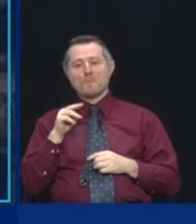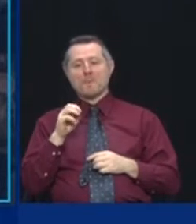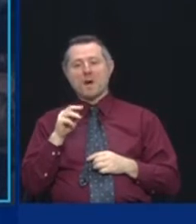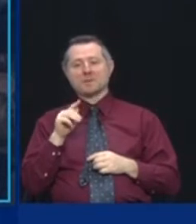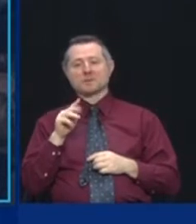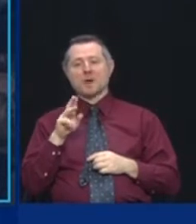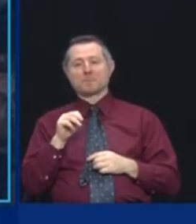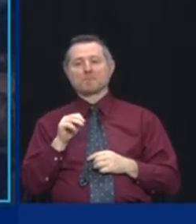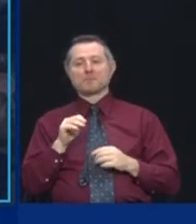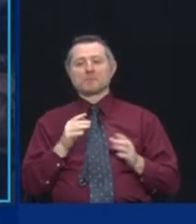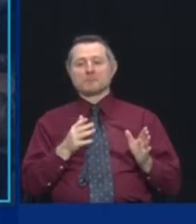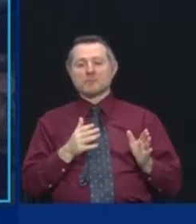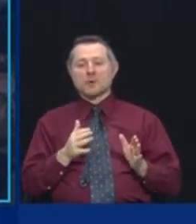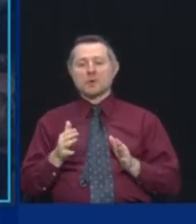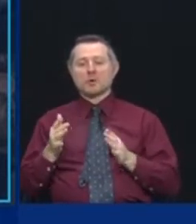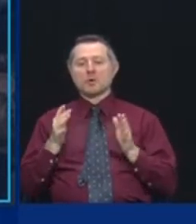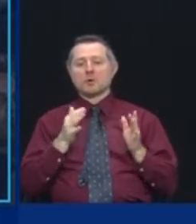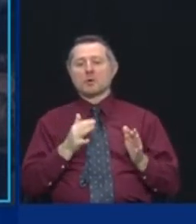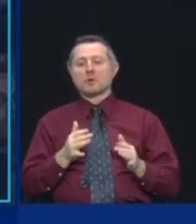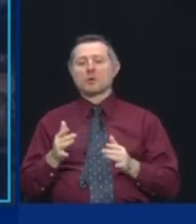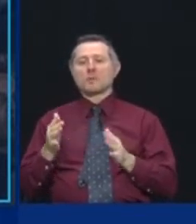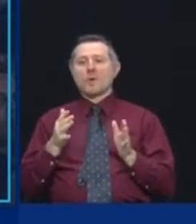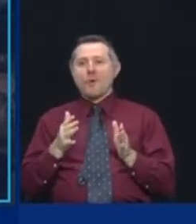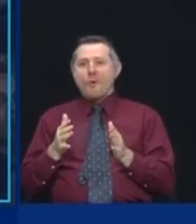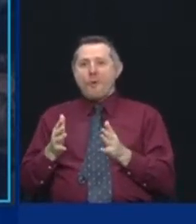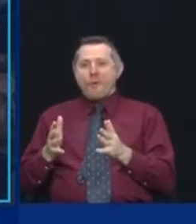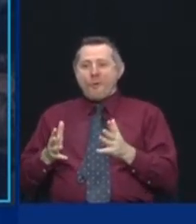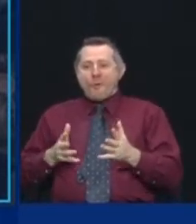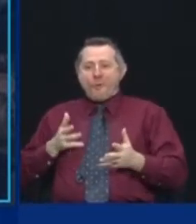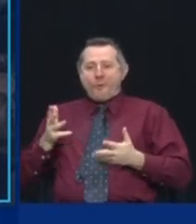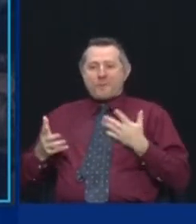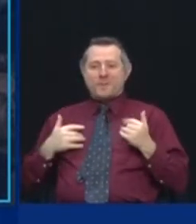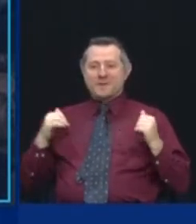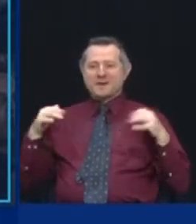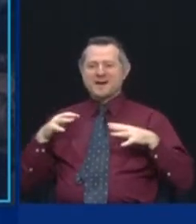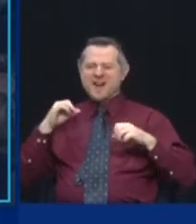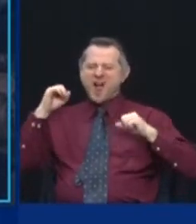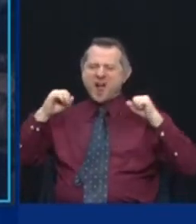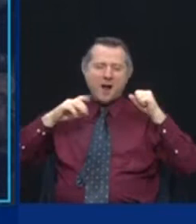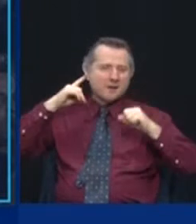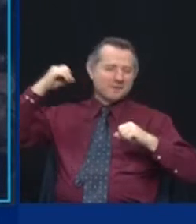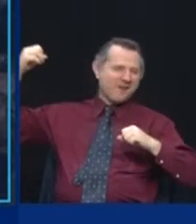SO MUCH OF SPORTS THEY TALK ABOUT MOMENTUM. AND THE CROWD IS PART OF THAT